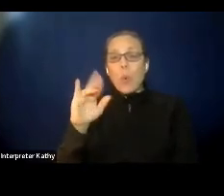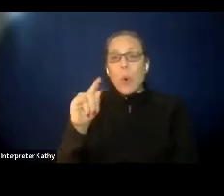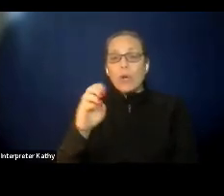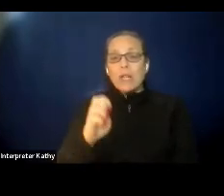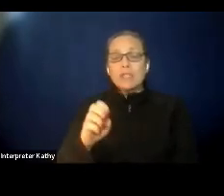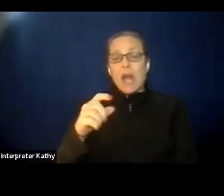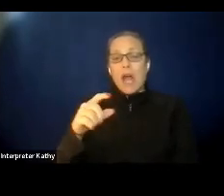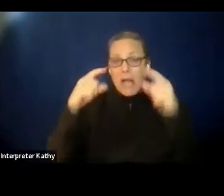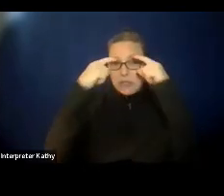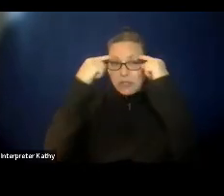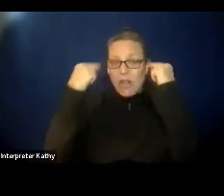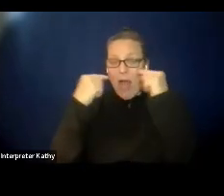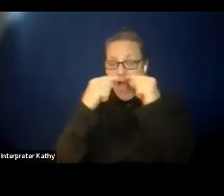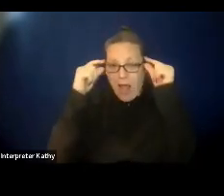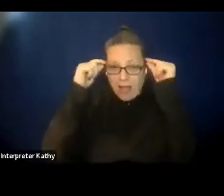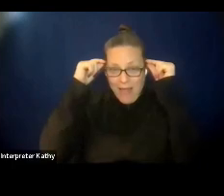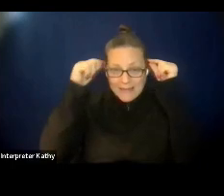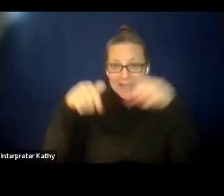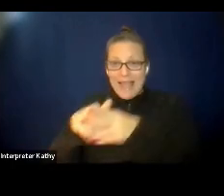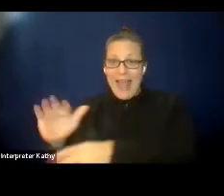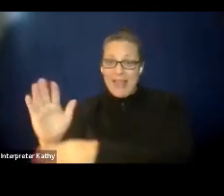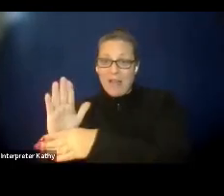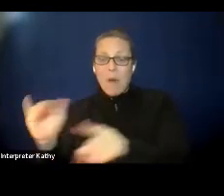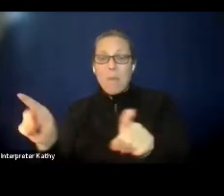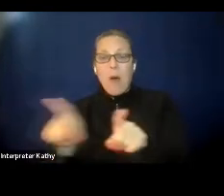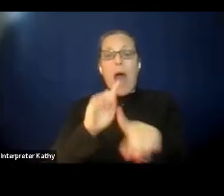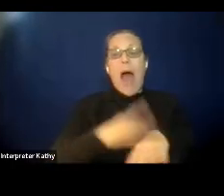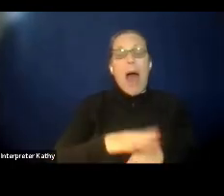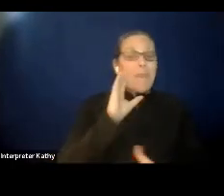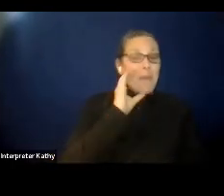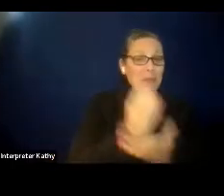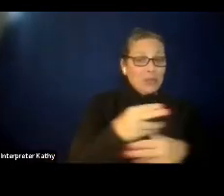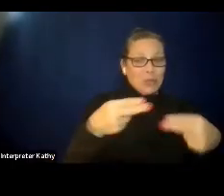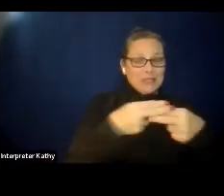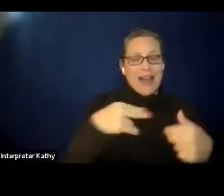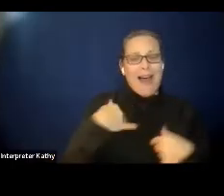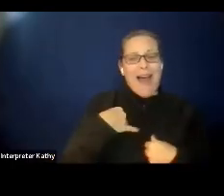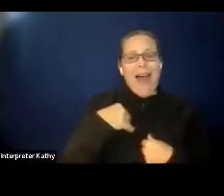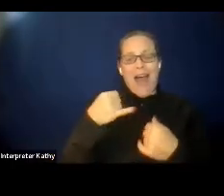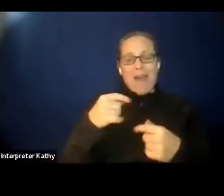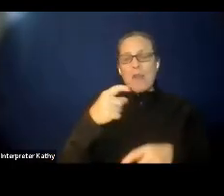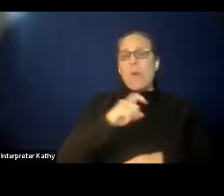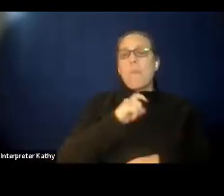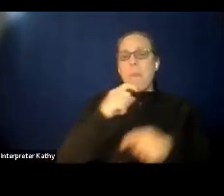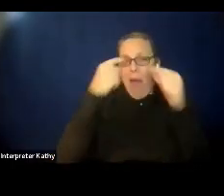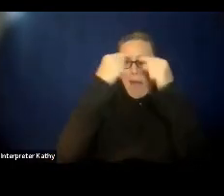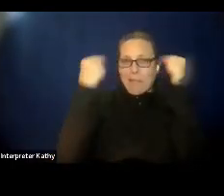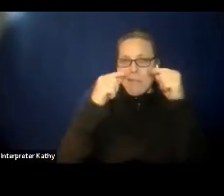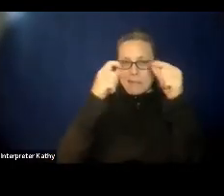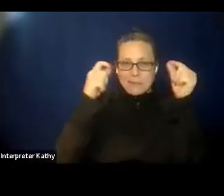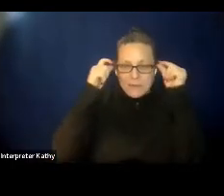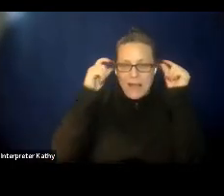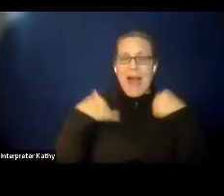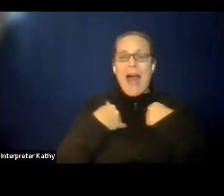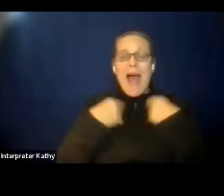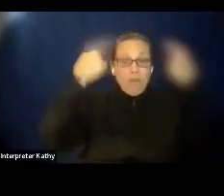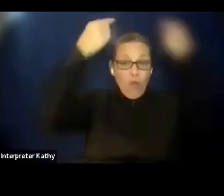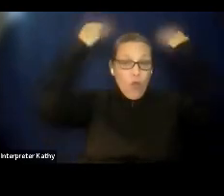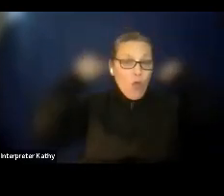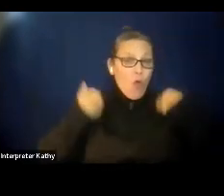white woman. I'm in my mid-30s. I'm wearing tortoise shell glasses in my video, but wire-rimmed glasses in the